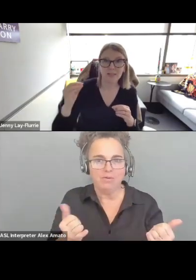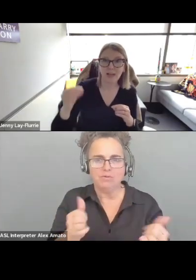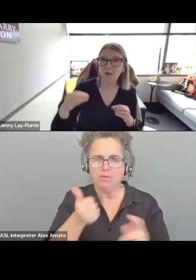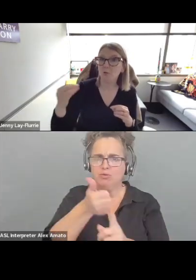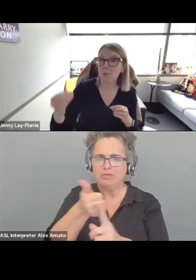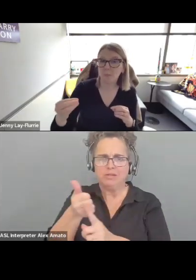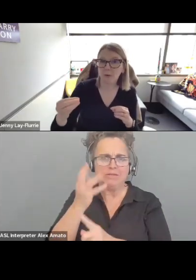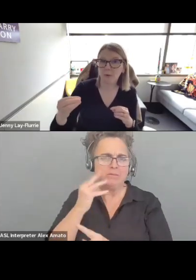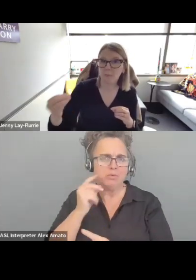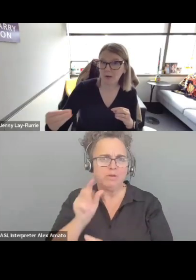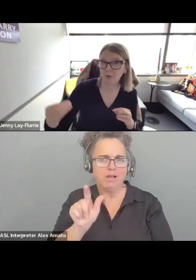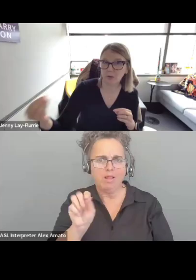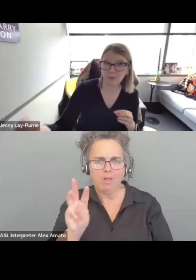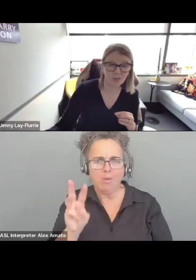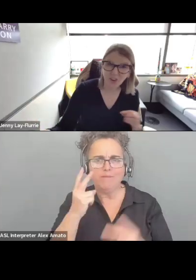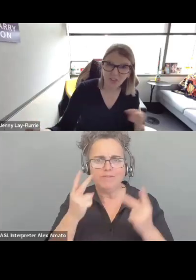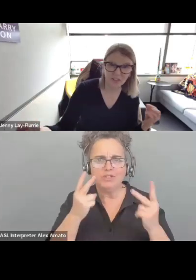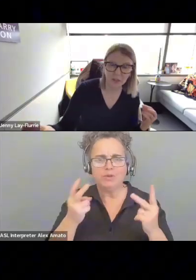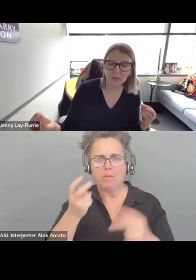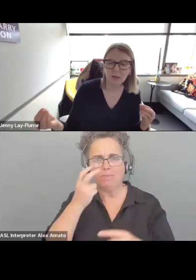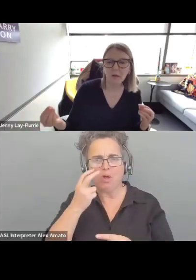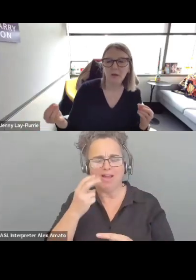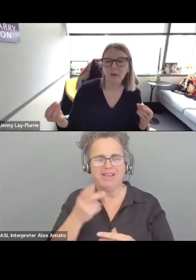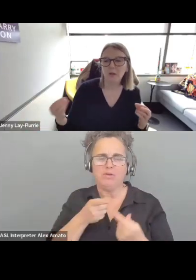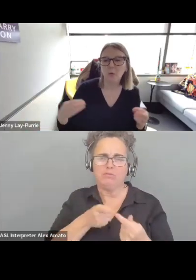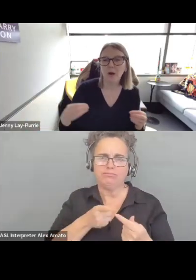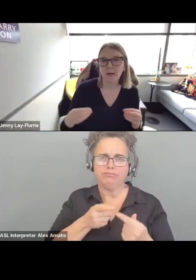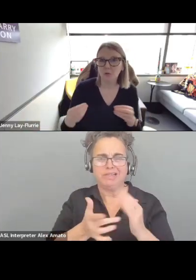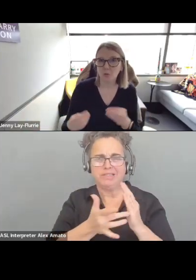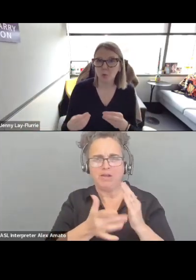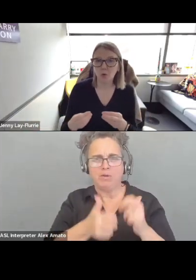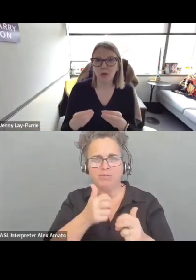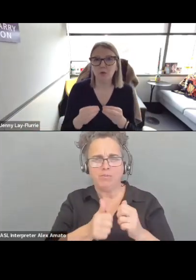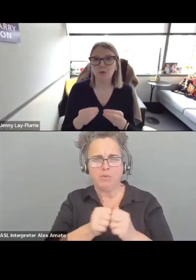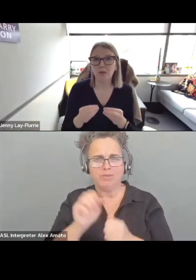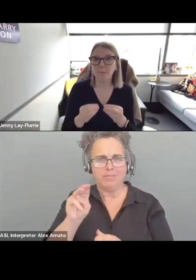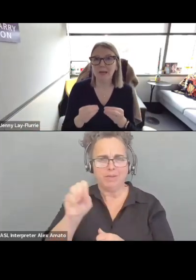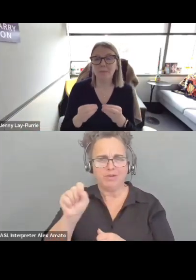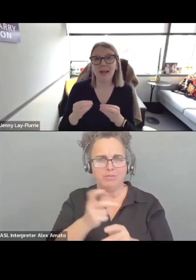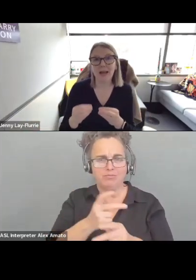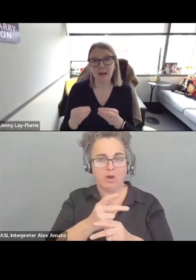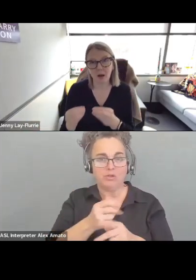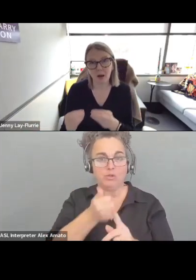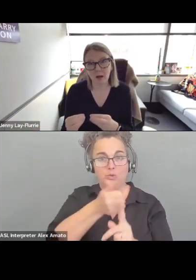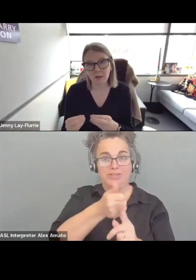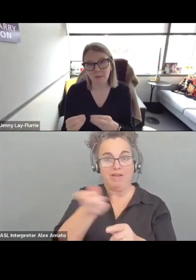and you have a technical problem with Microsoft stuff, you are able to call us using Be My AI